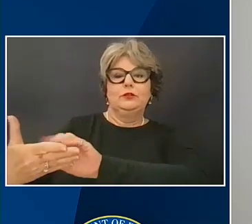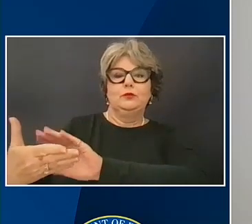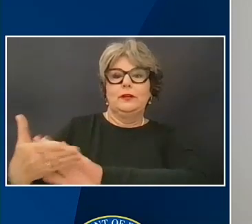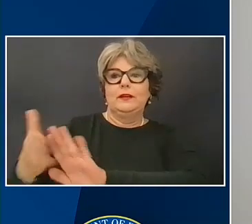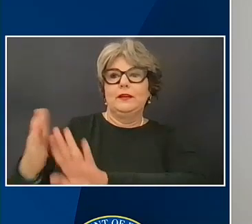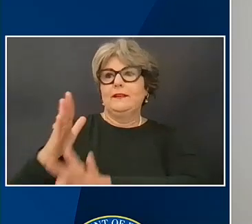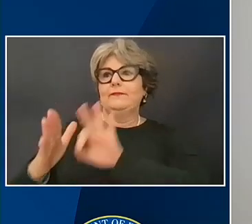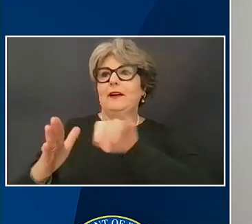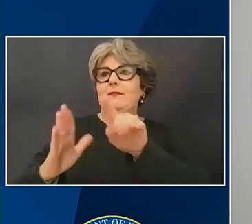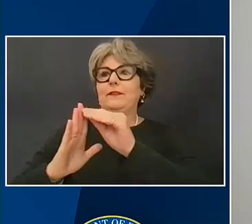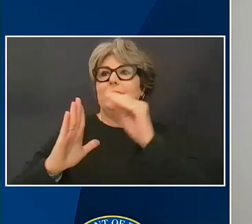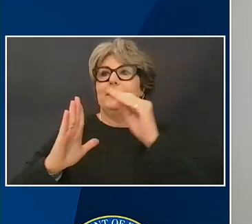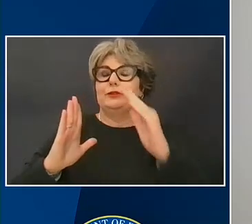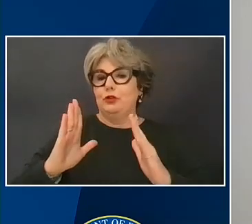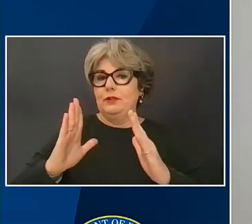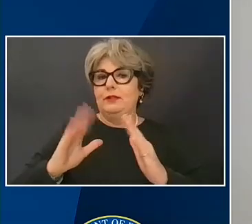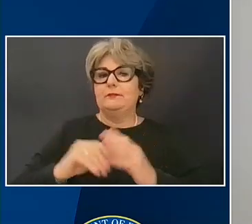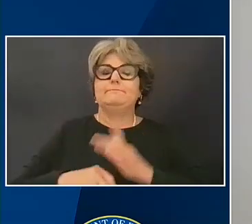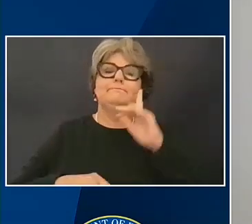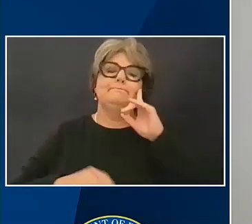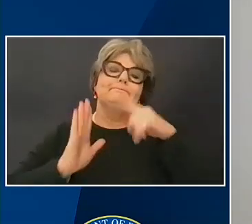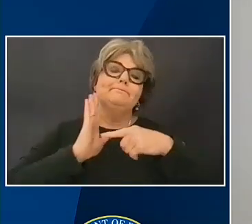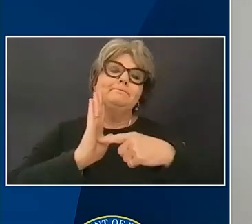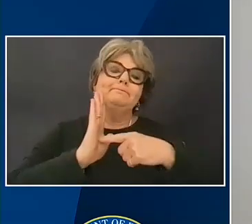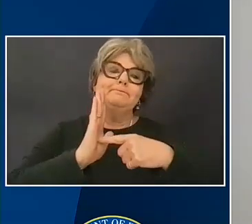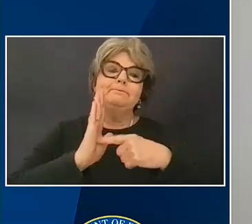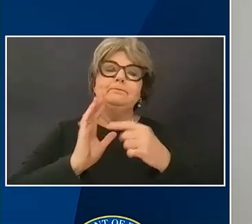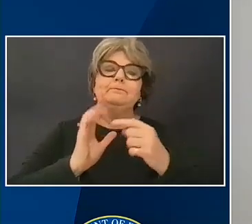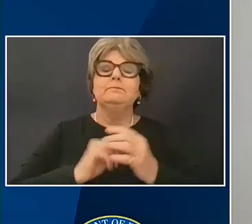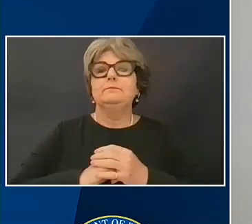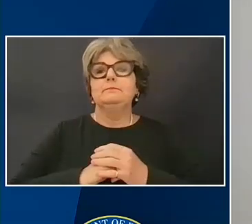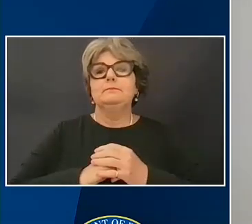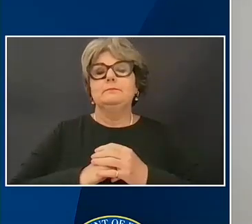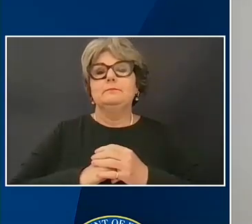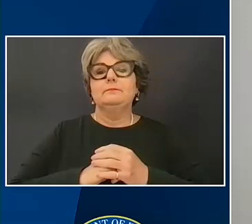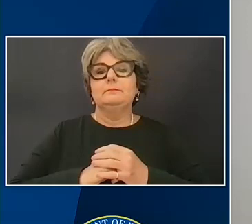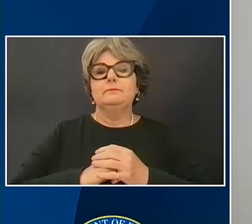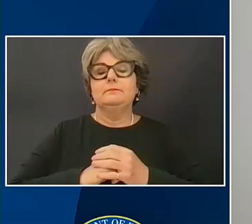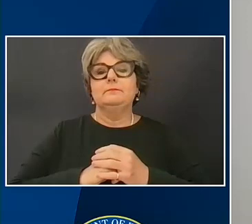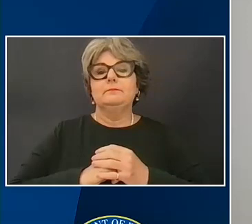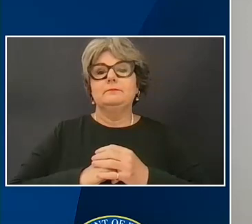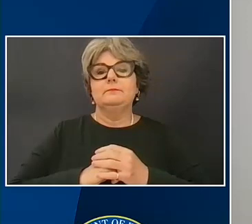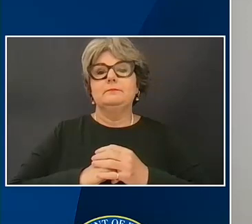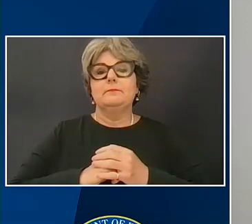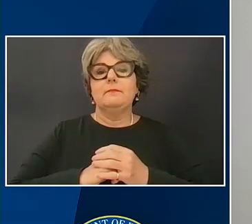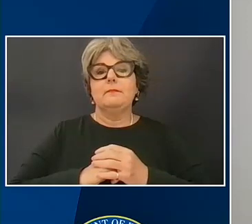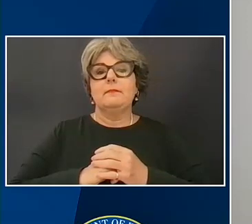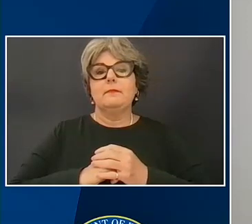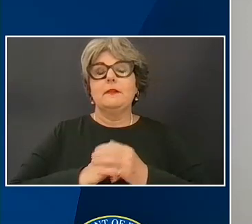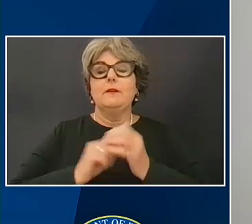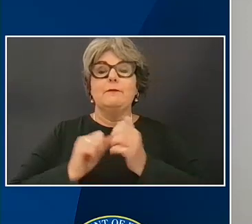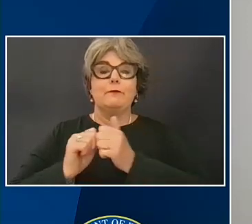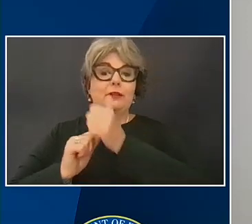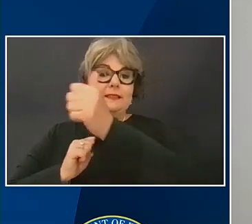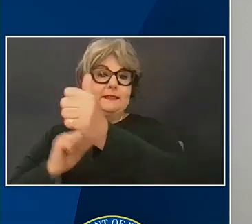And I'll give an example of how that would probably play out here. You would have, for your distance education course, you would have